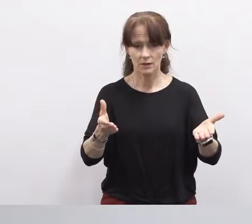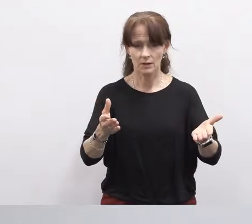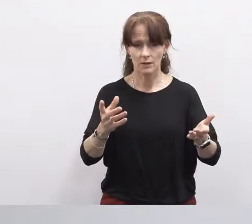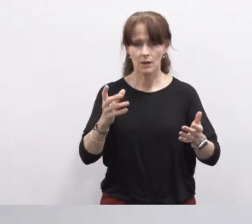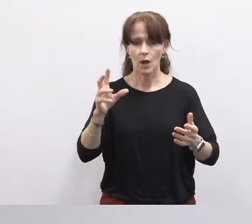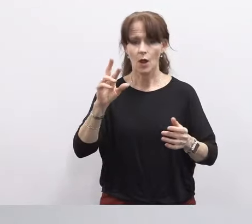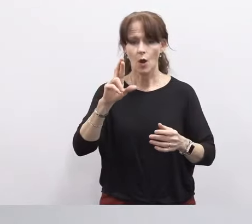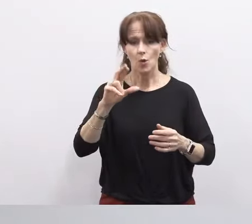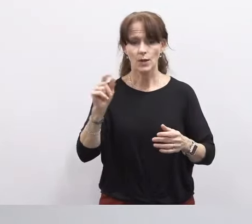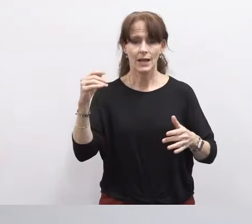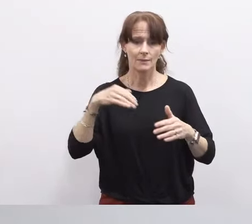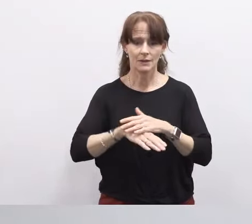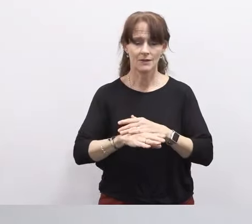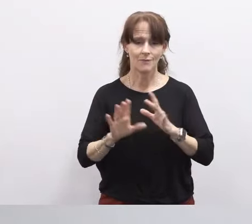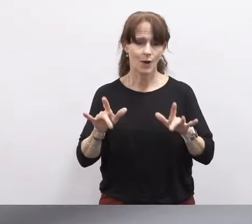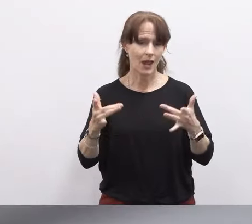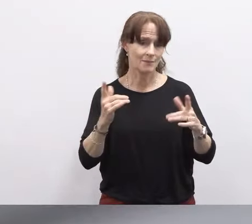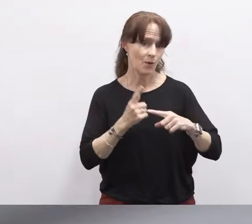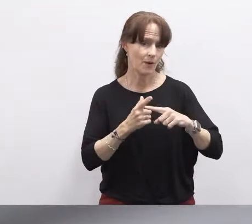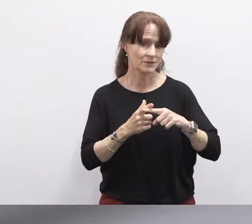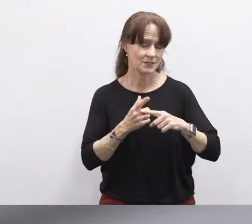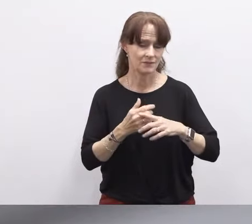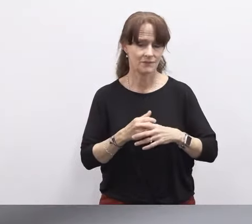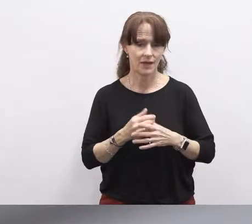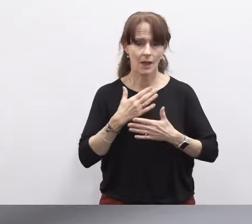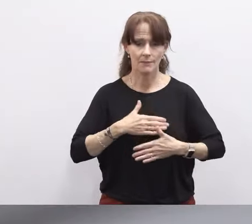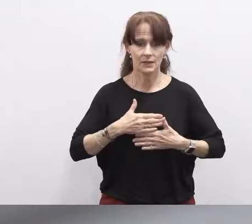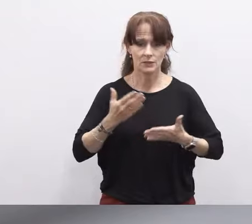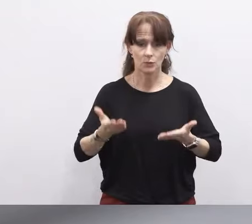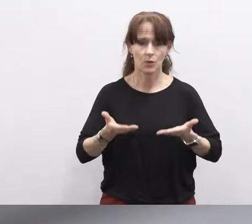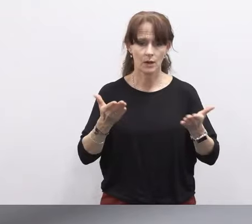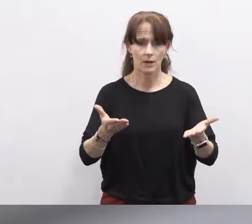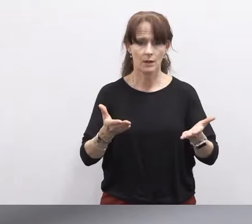on a lighter and more positive note. I am pleased to recommend that the expulsion